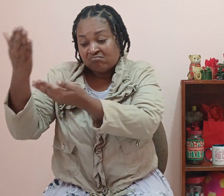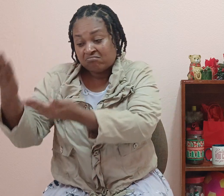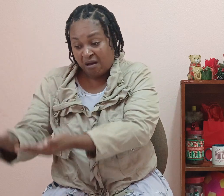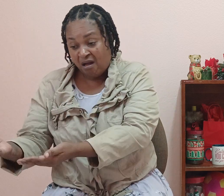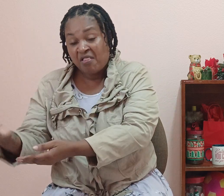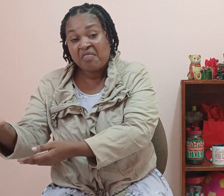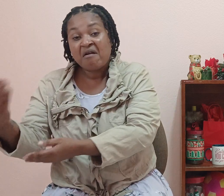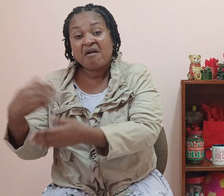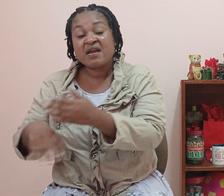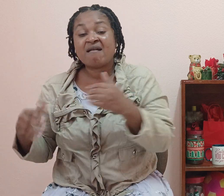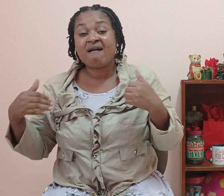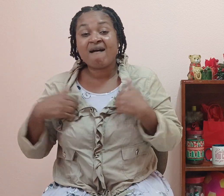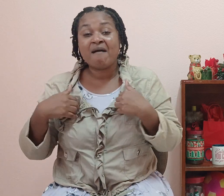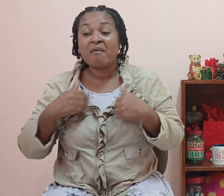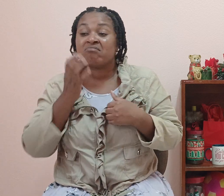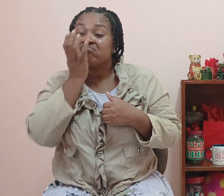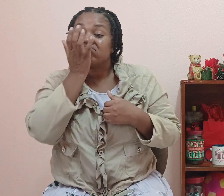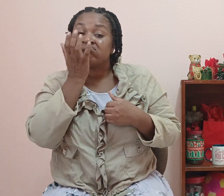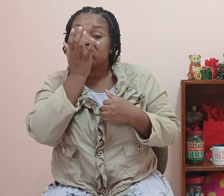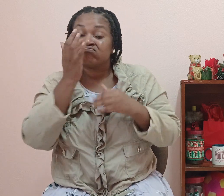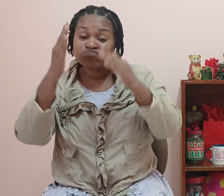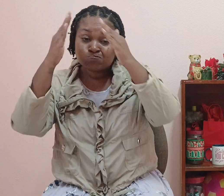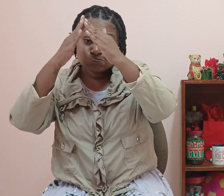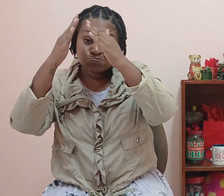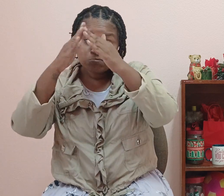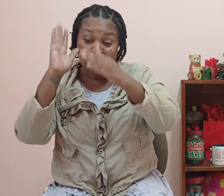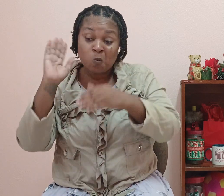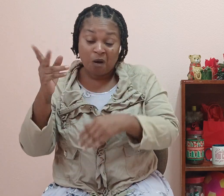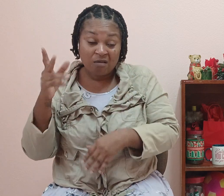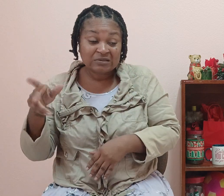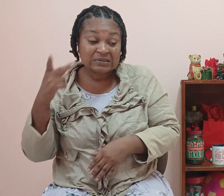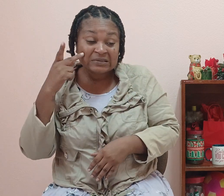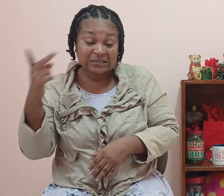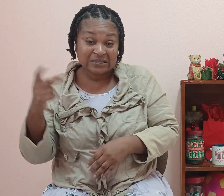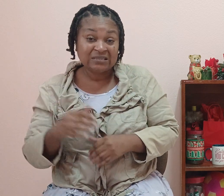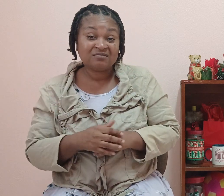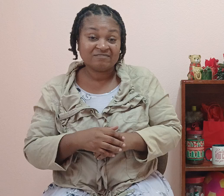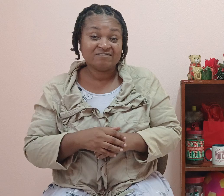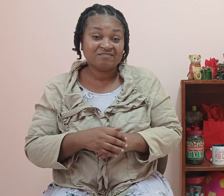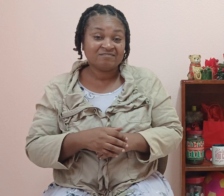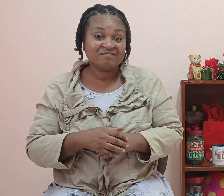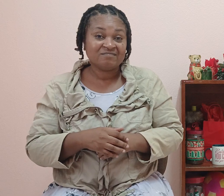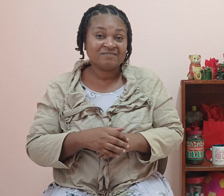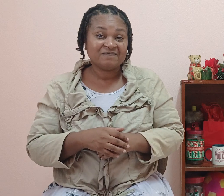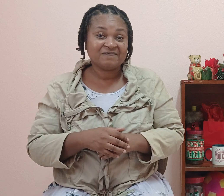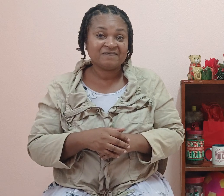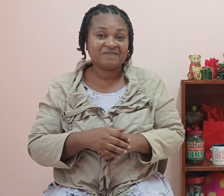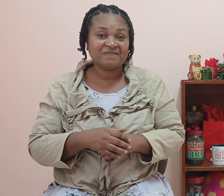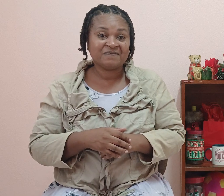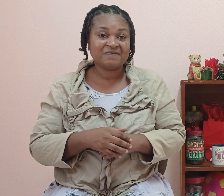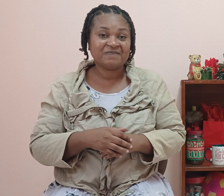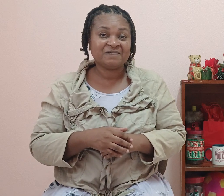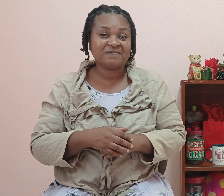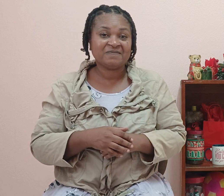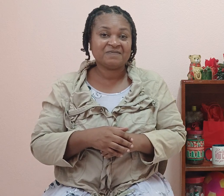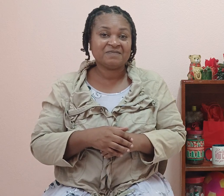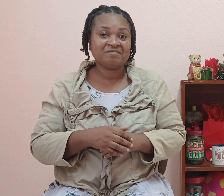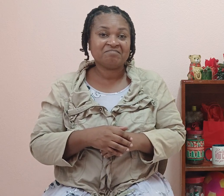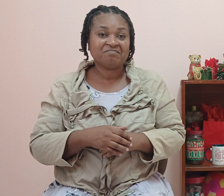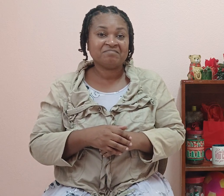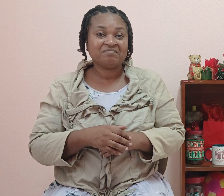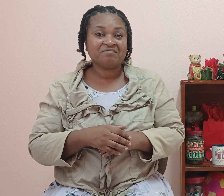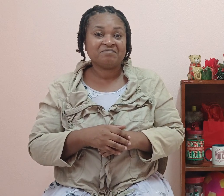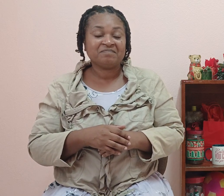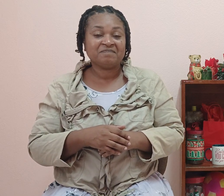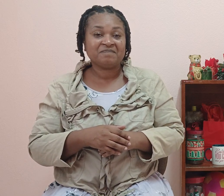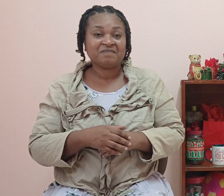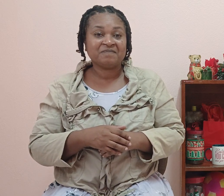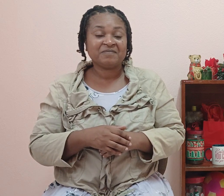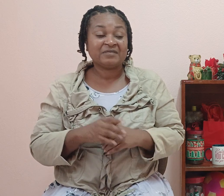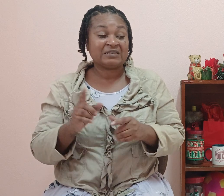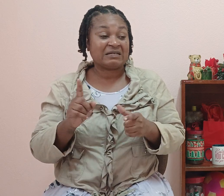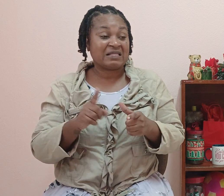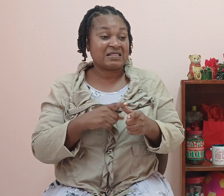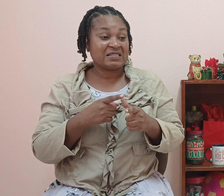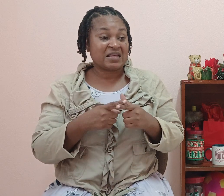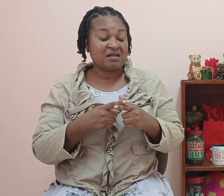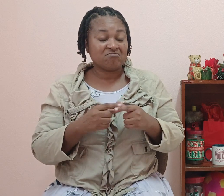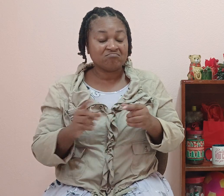13 Suddenly a great company of the heavenly host appeared with the angel,